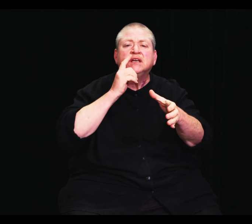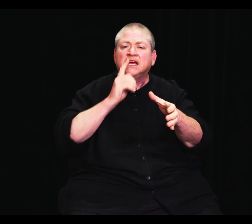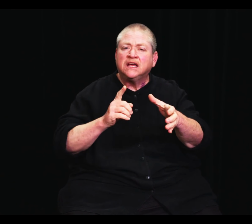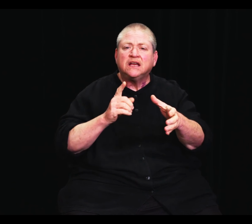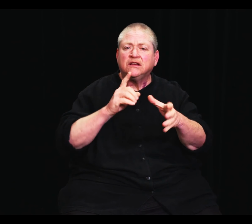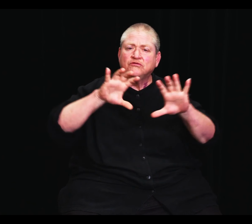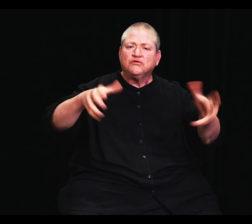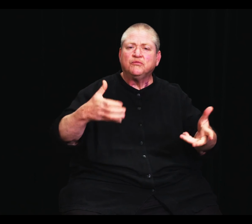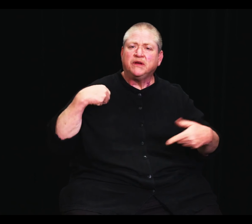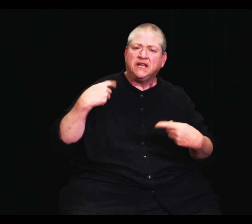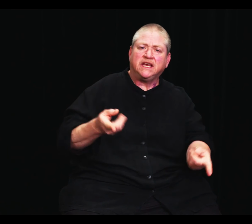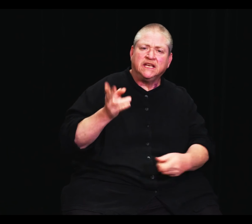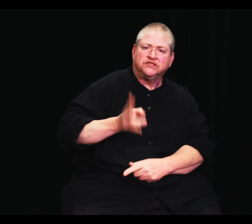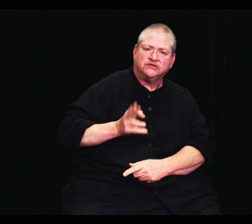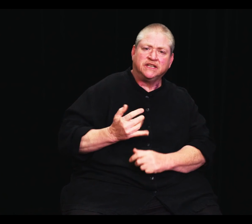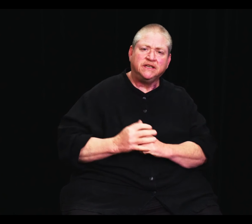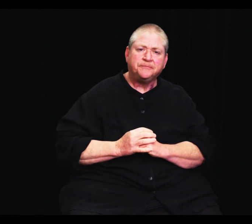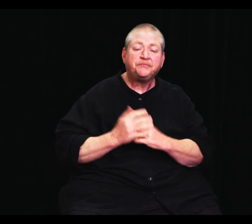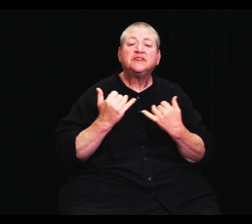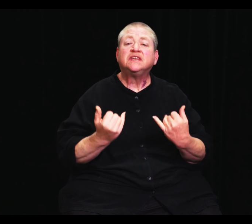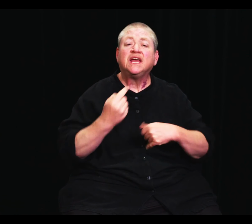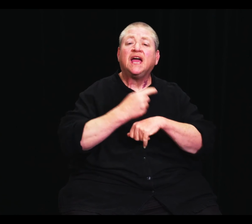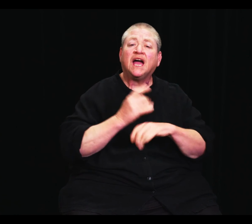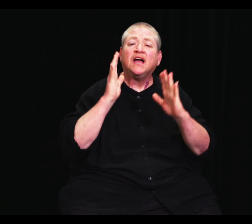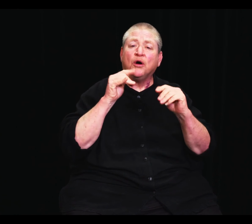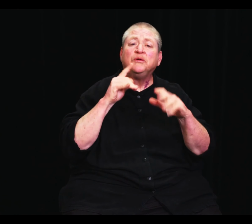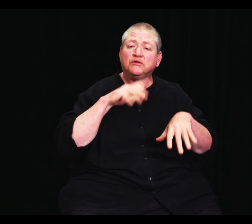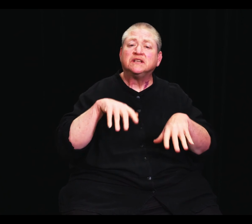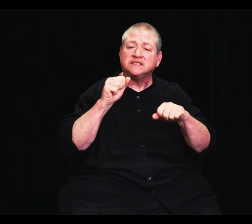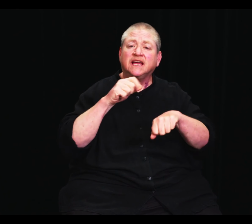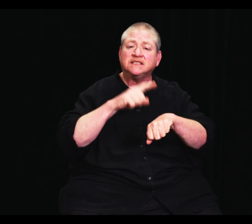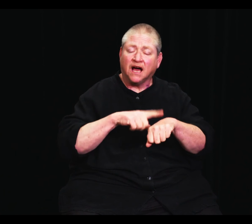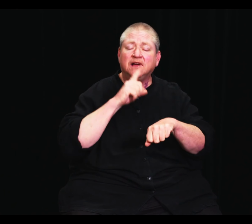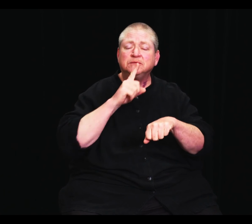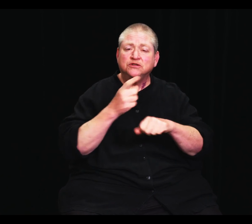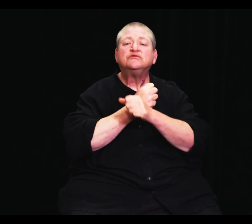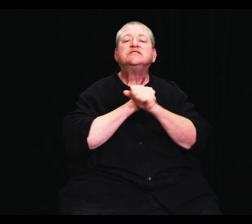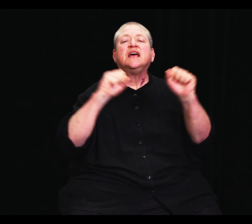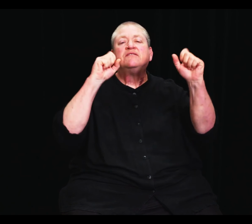You are part of the smartest, most scientifically literate generation in history.